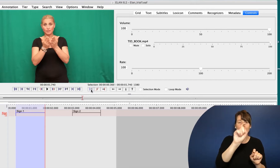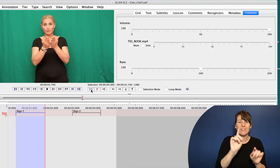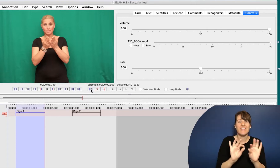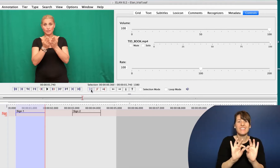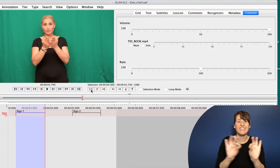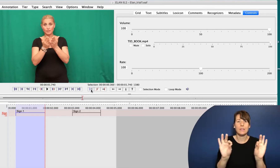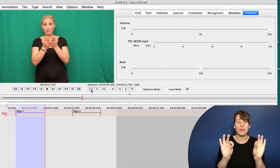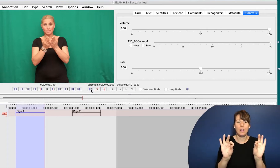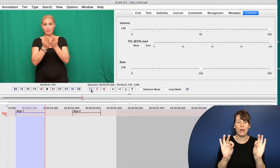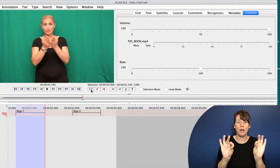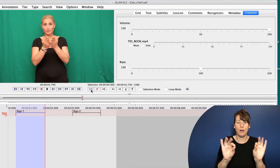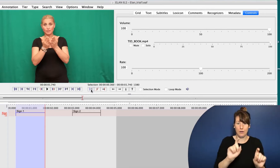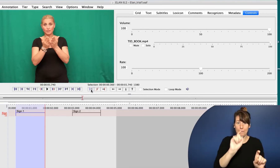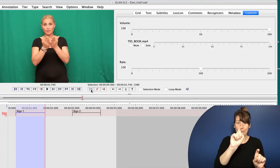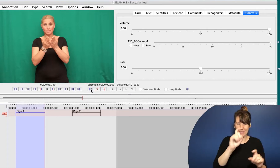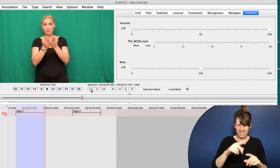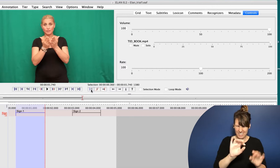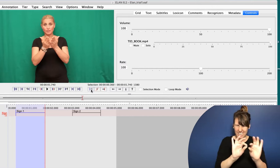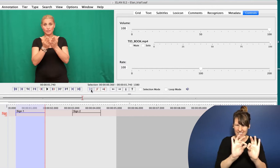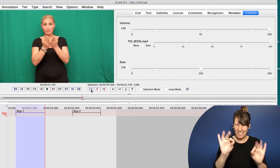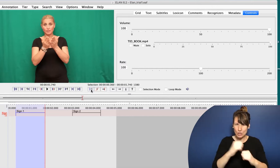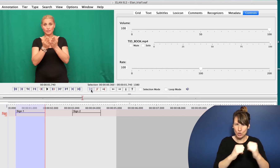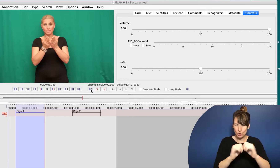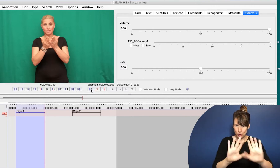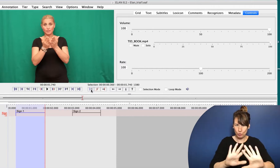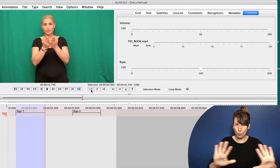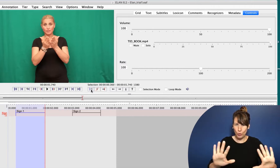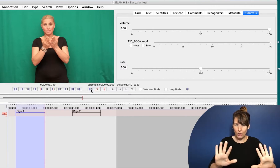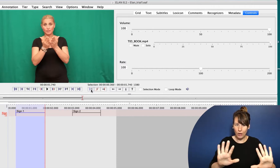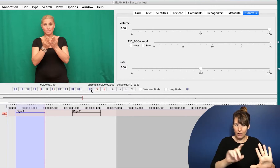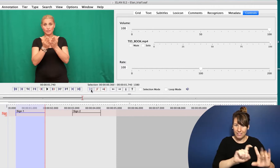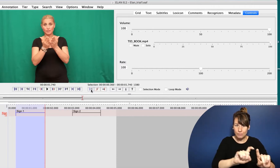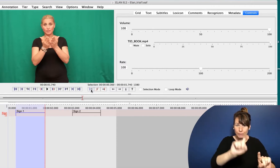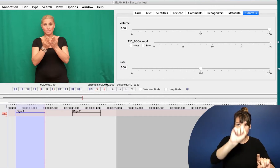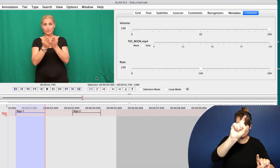So what I will be doing is to add more tiers to my tier structure.